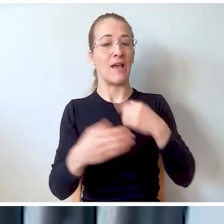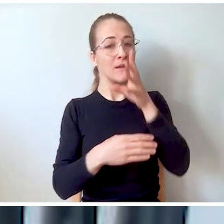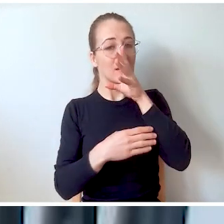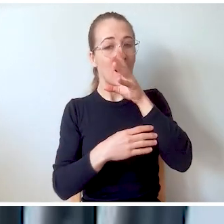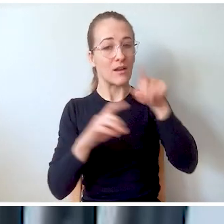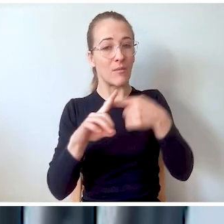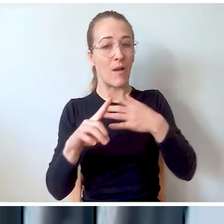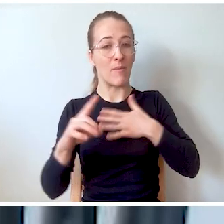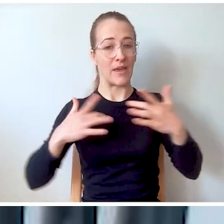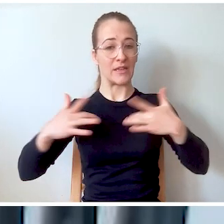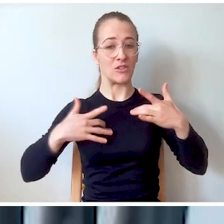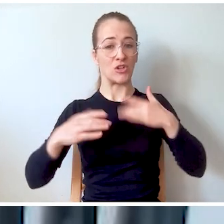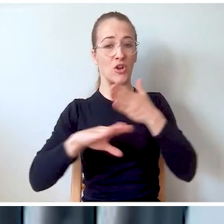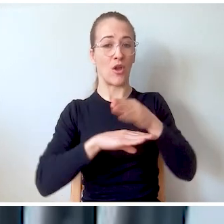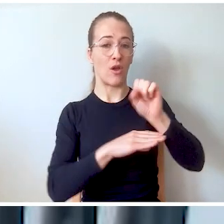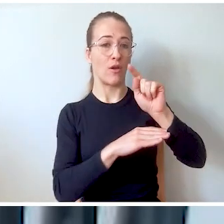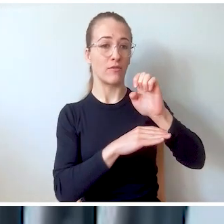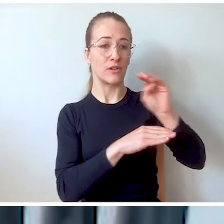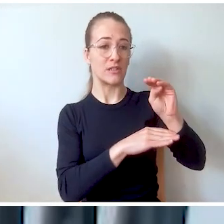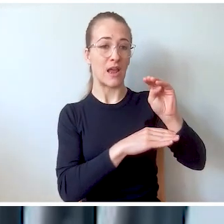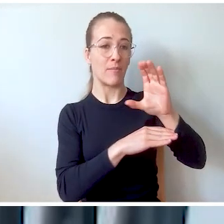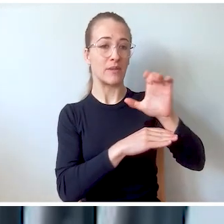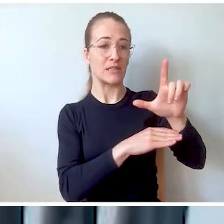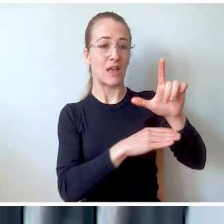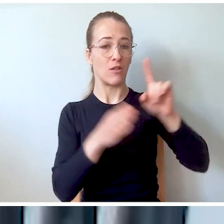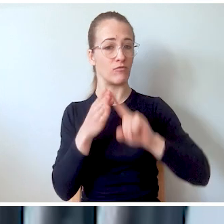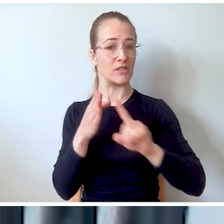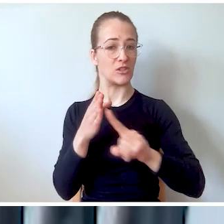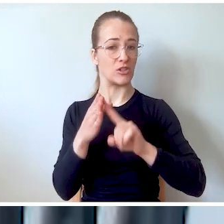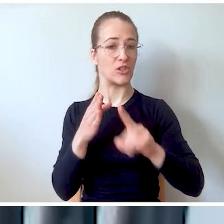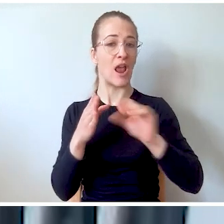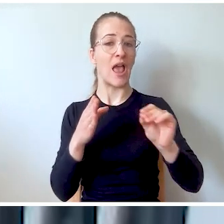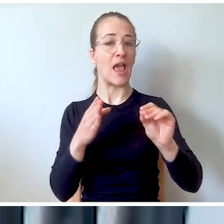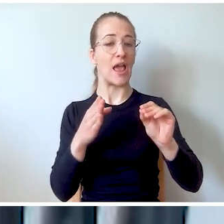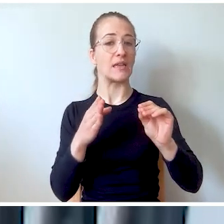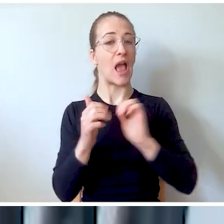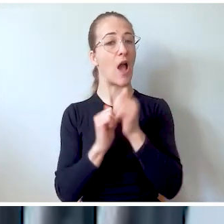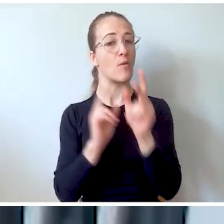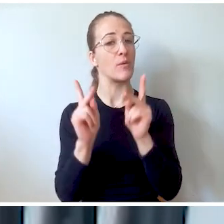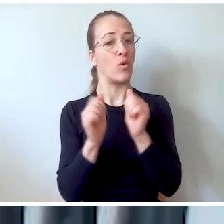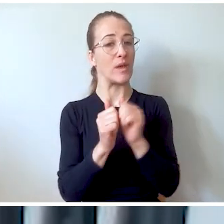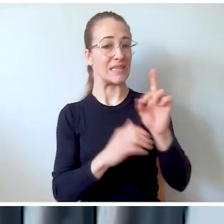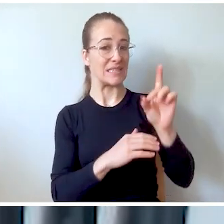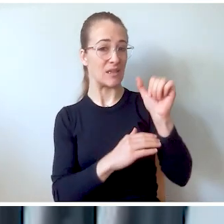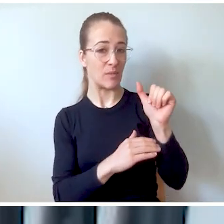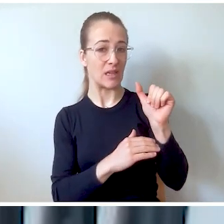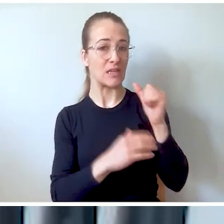my concern over stem cell research and the nature of how people with disabilities were valued